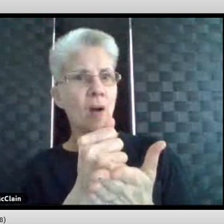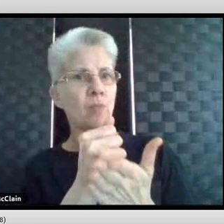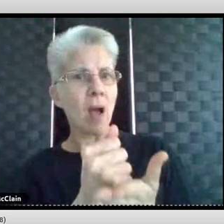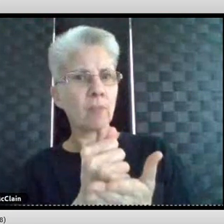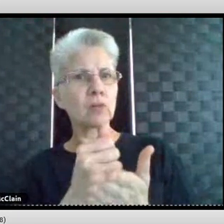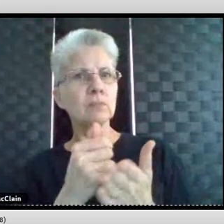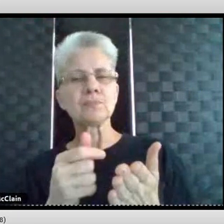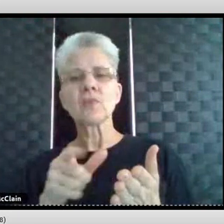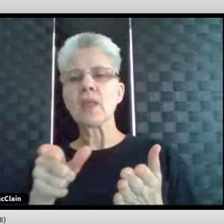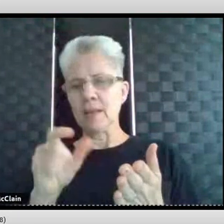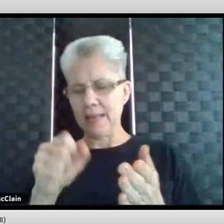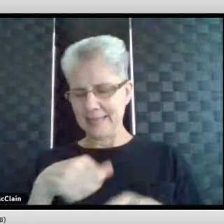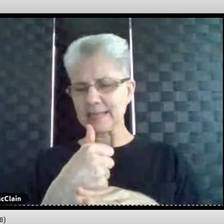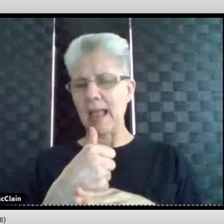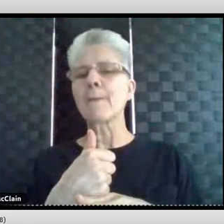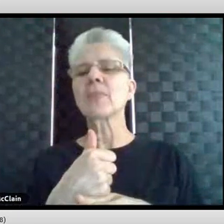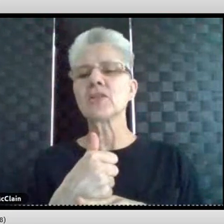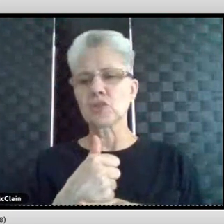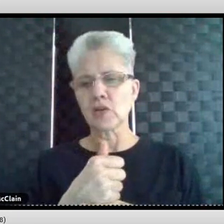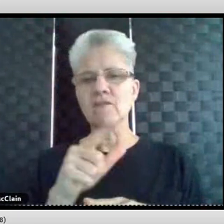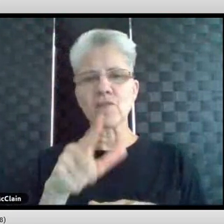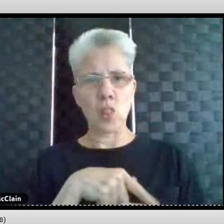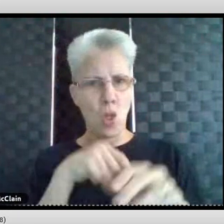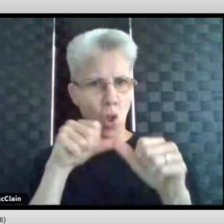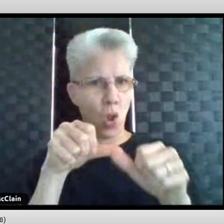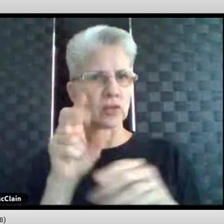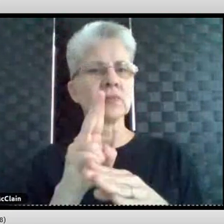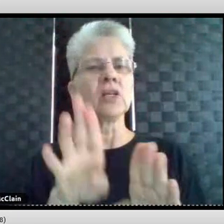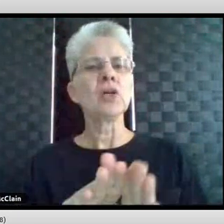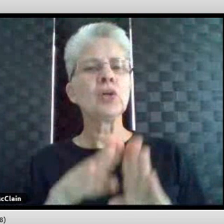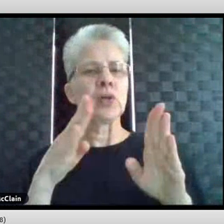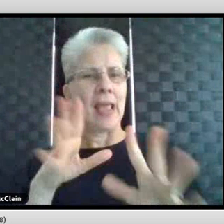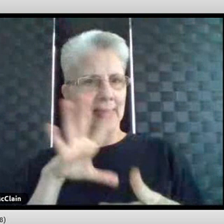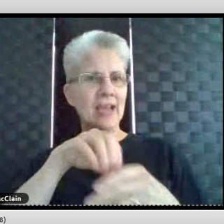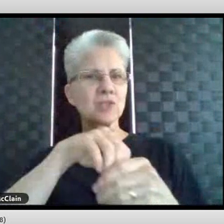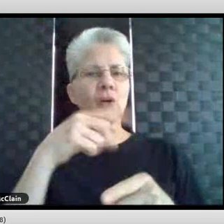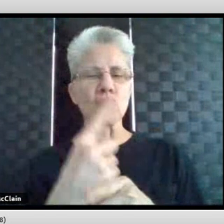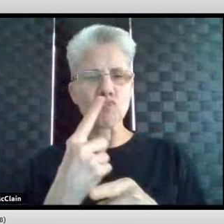Glen said, "Yes, it establishes and ensures longevity regarding engagement." Exactly.